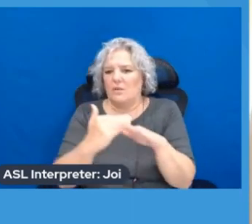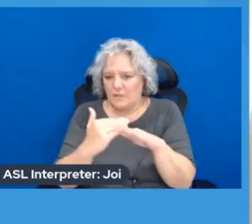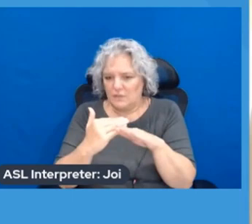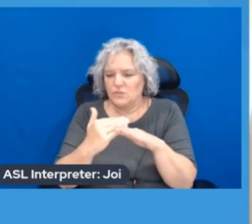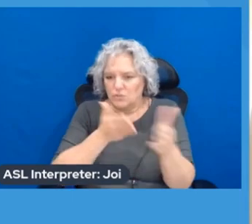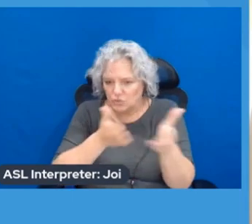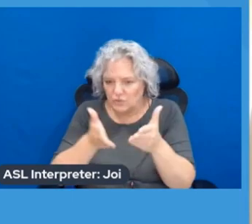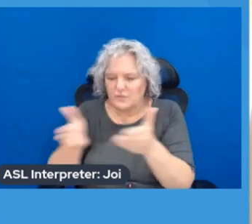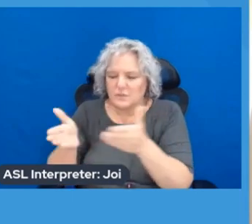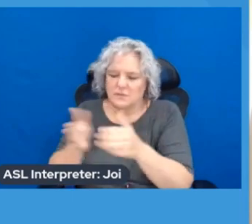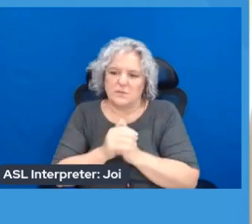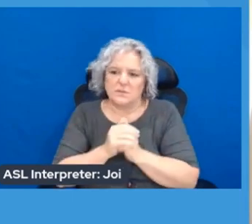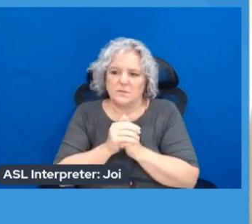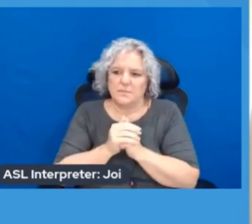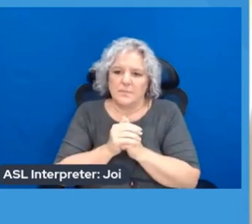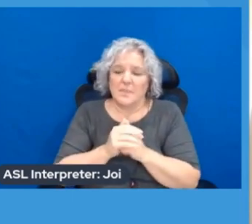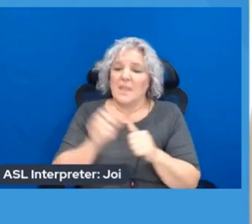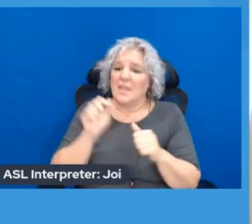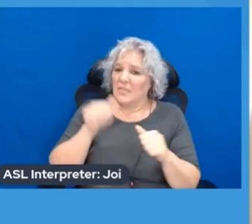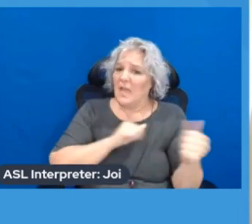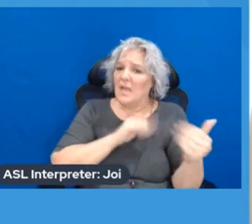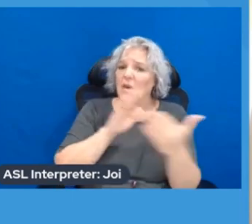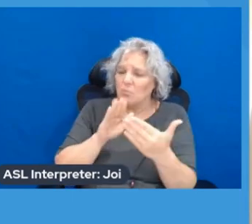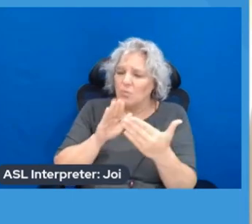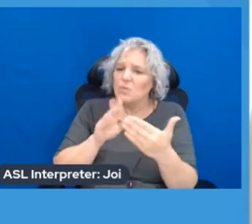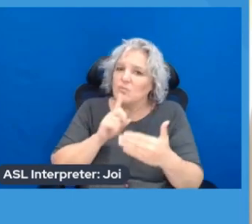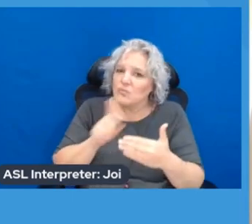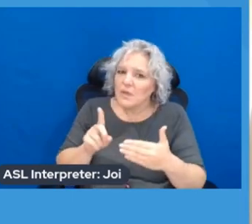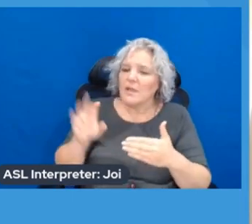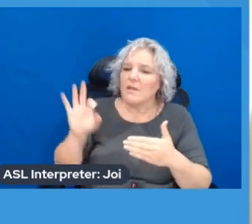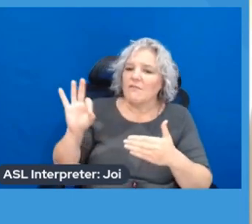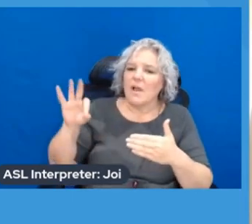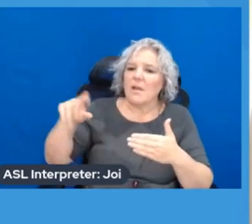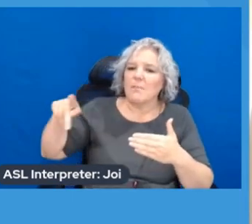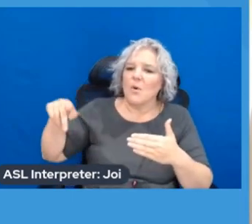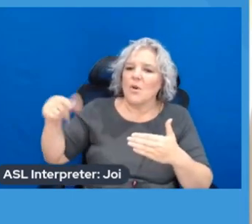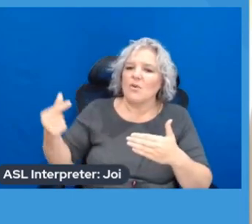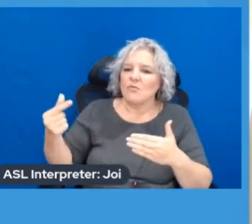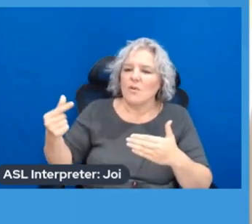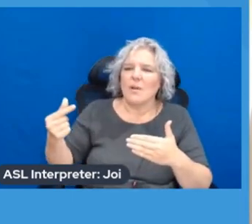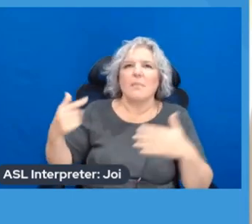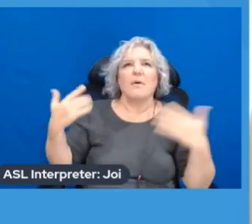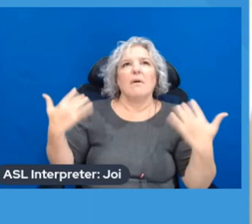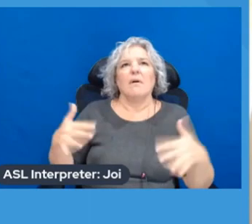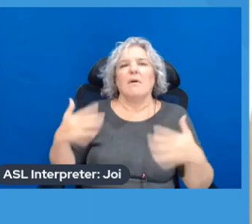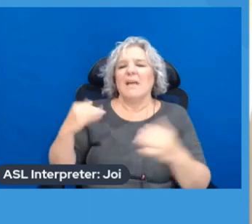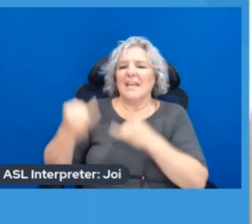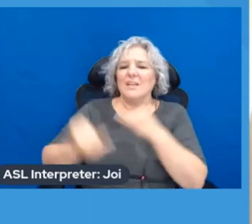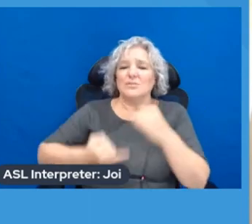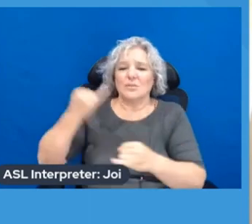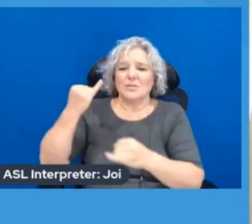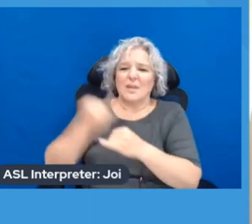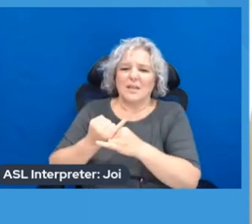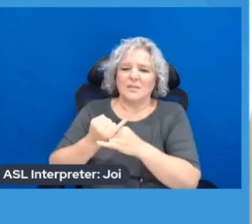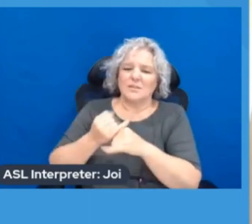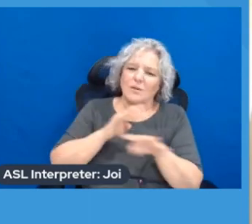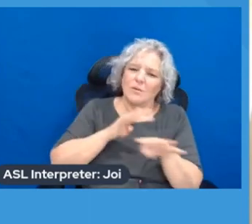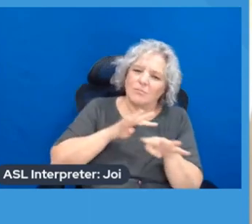This approach has made Frank Porter Graham an international beacon for high quality services